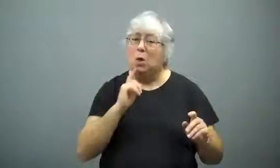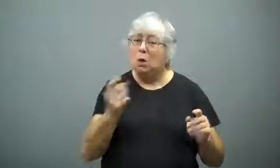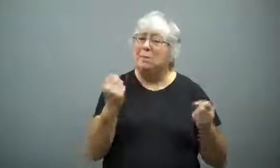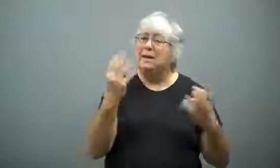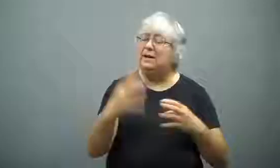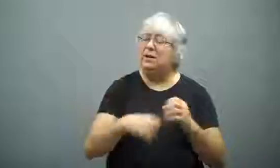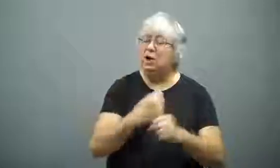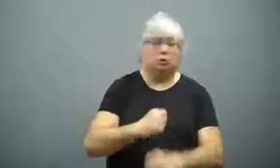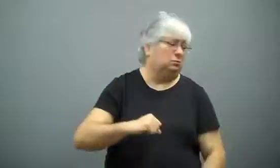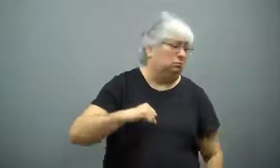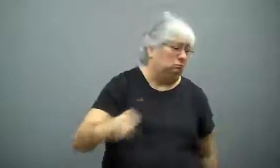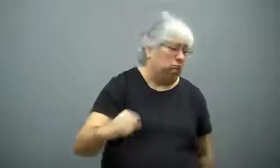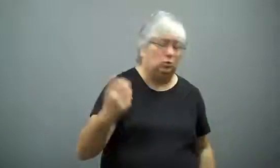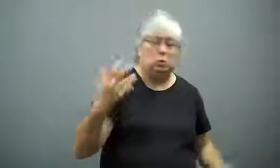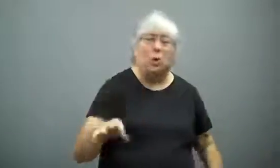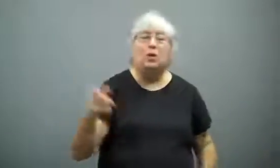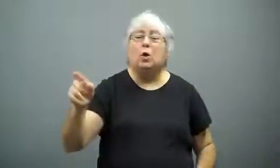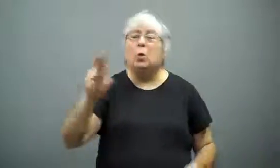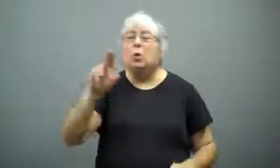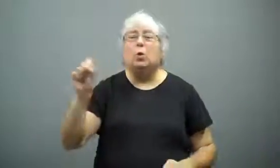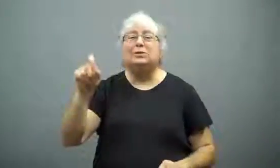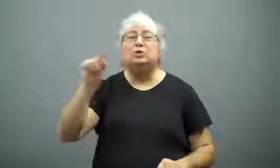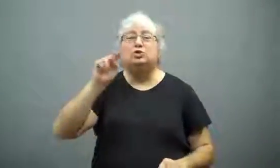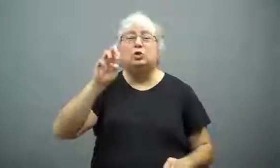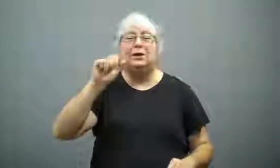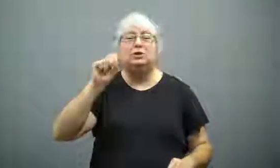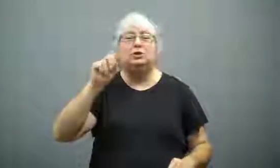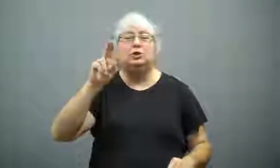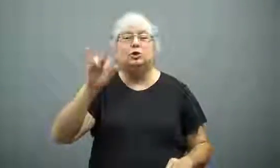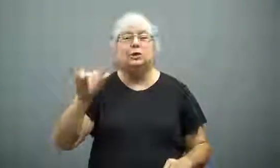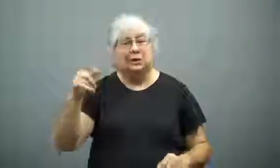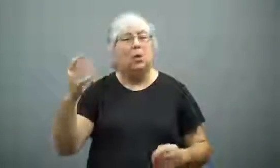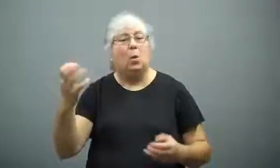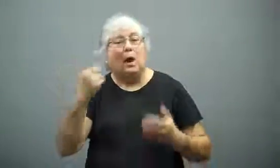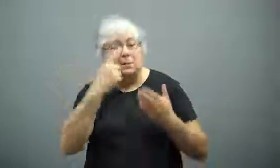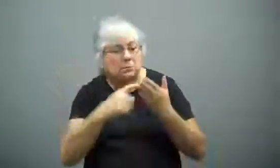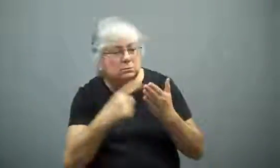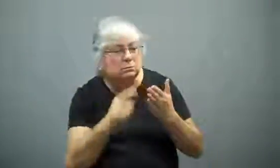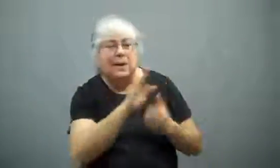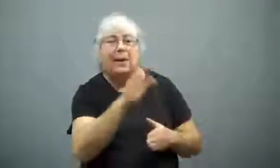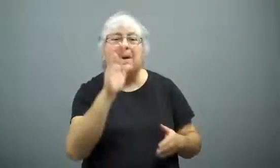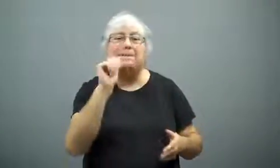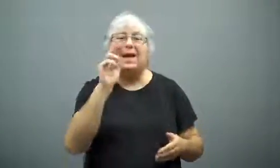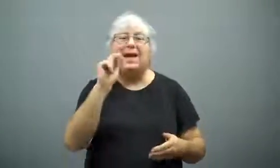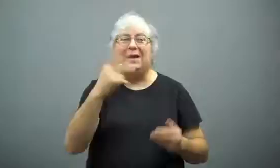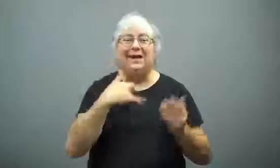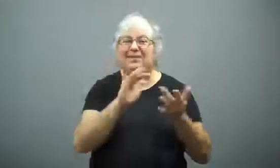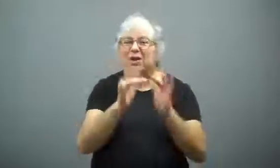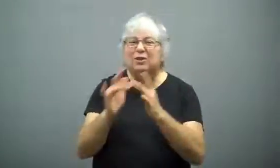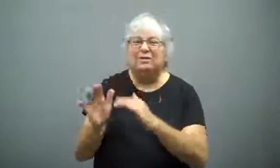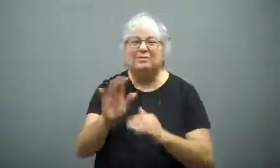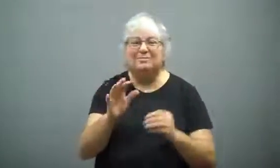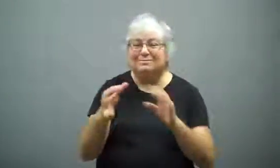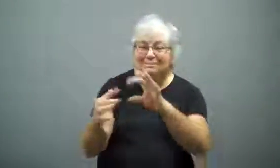It resisted for many years the US Treasury's request to access